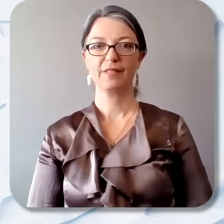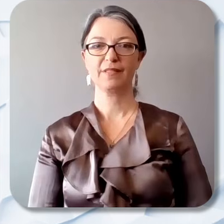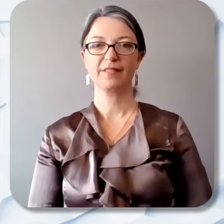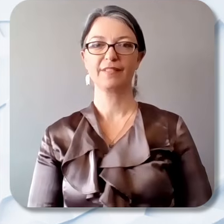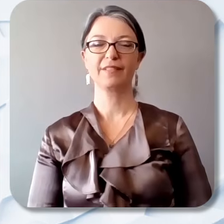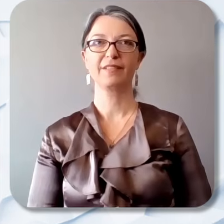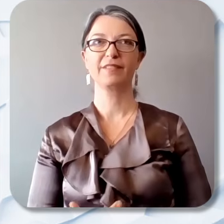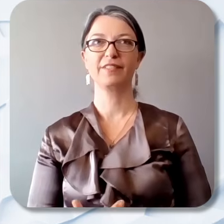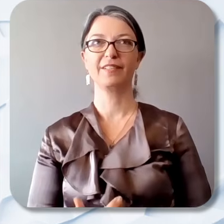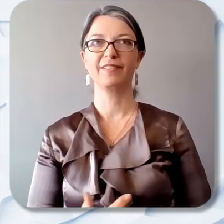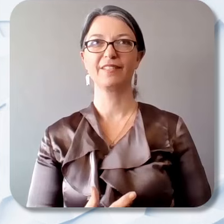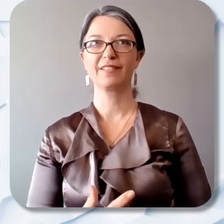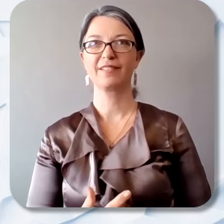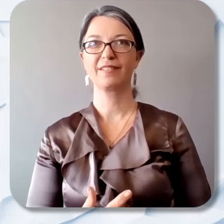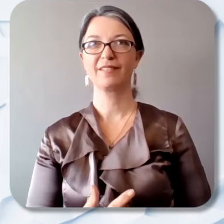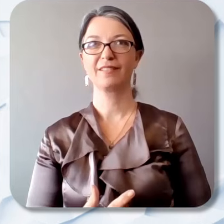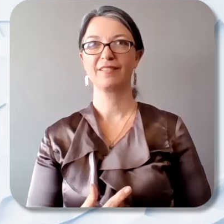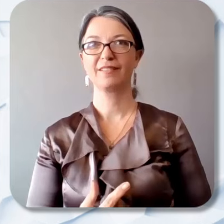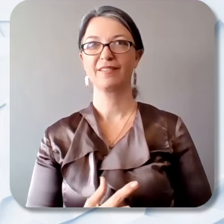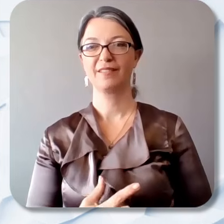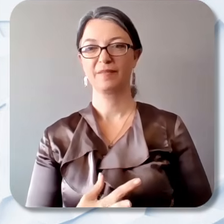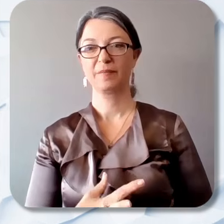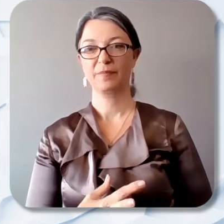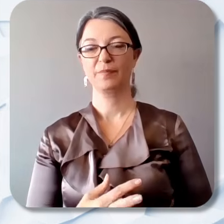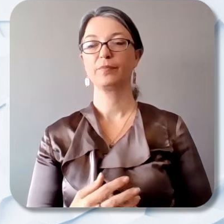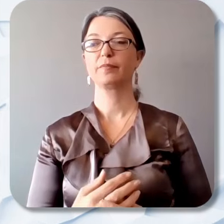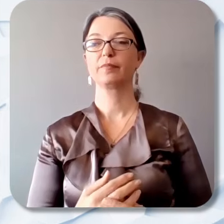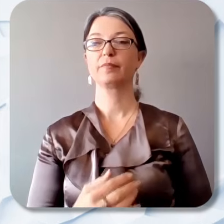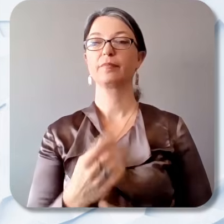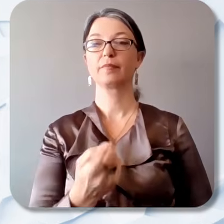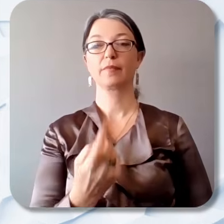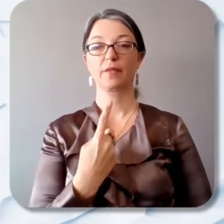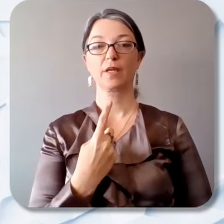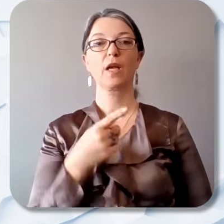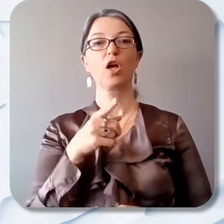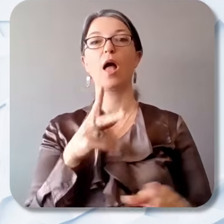So what reports are expected to be uploaded? Provider logs, attendance sheets.